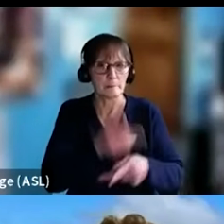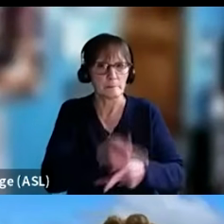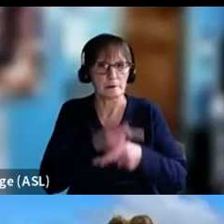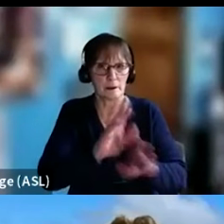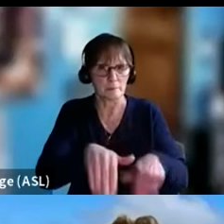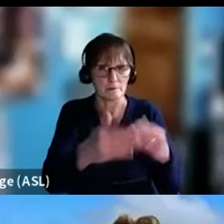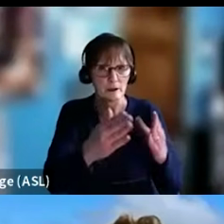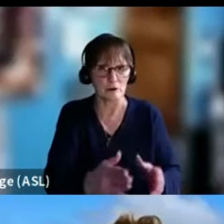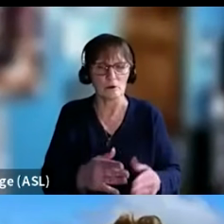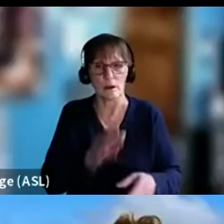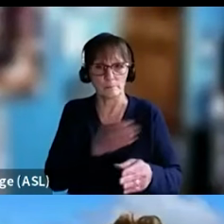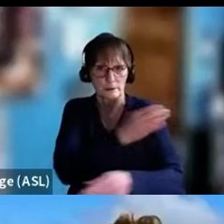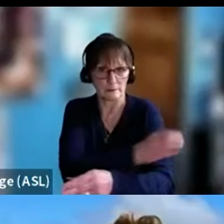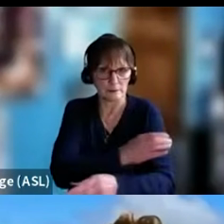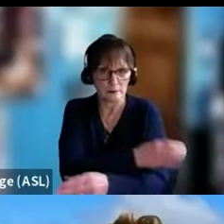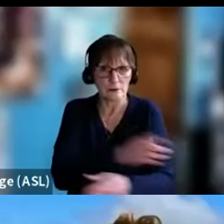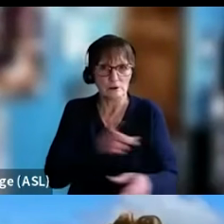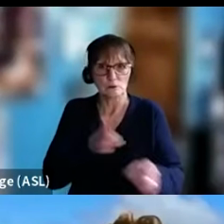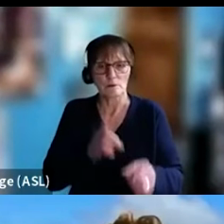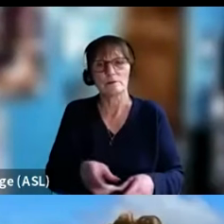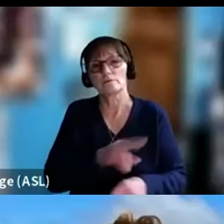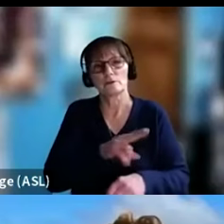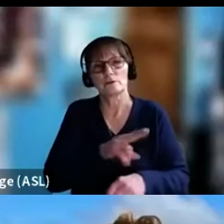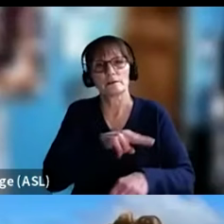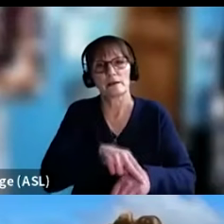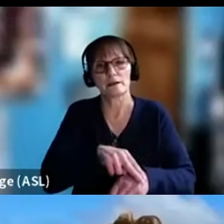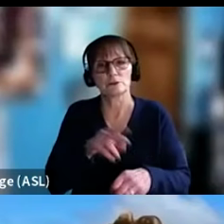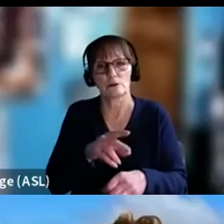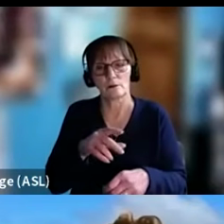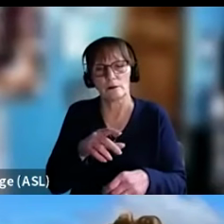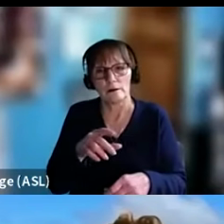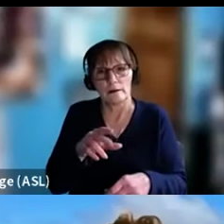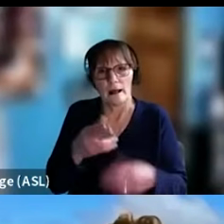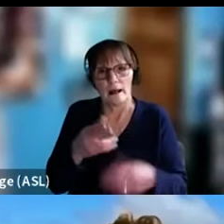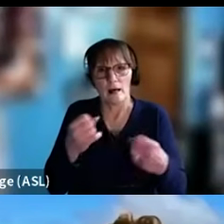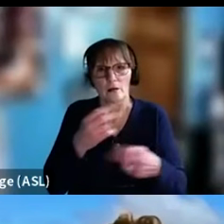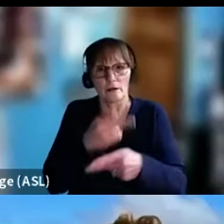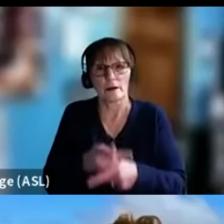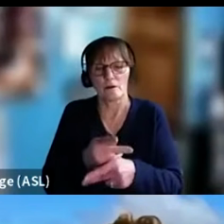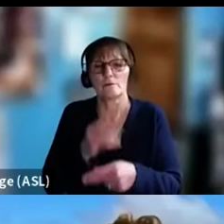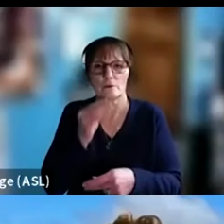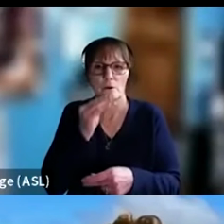but I'm also the Clinical Director at the National Healthcare for the Homeless Council. And in that role, support the health centers across the country